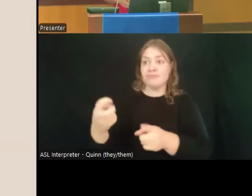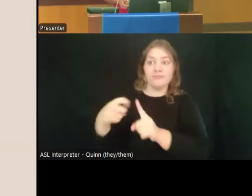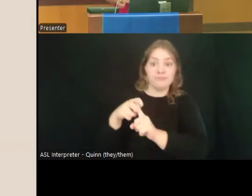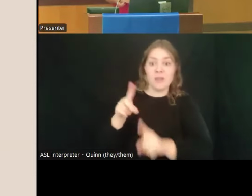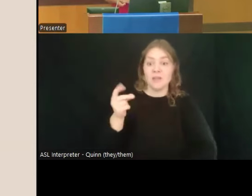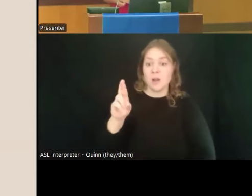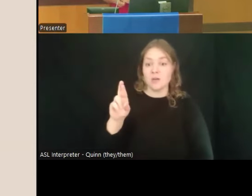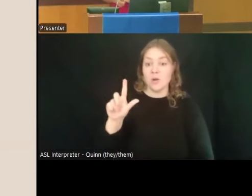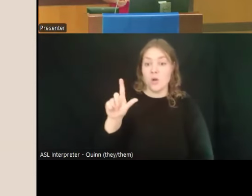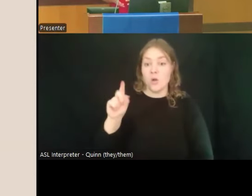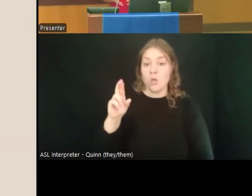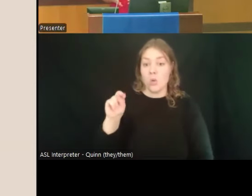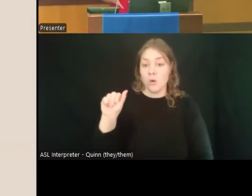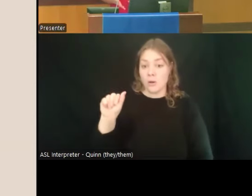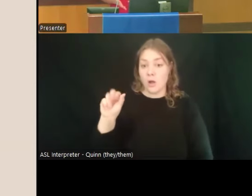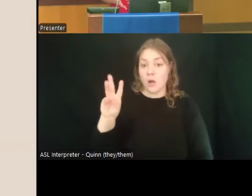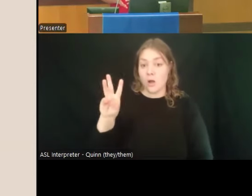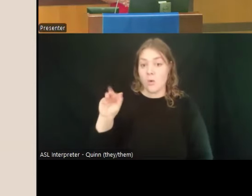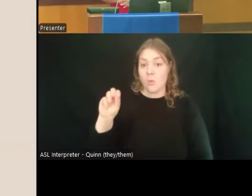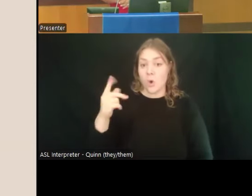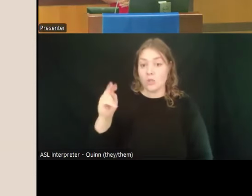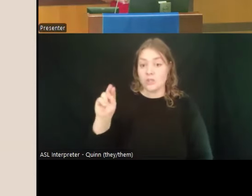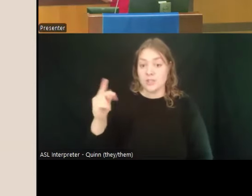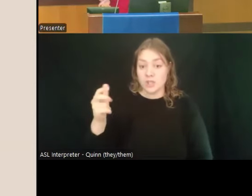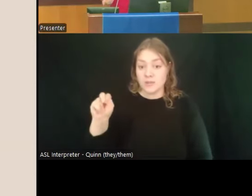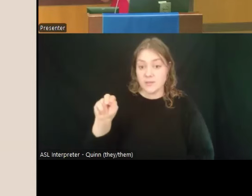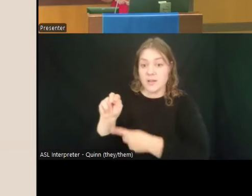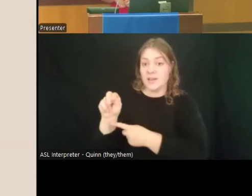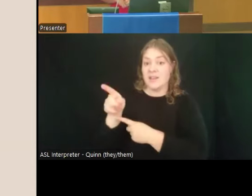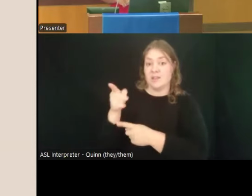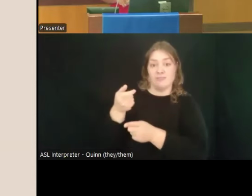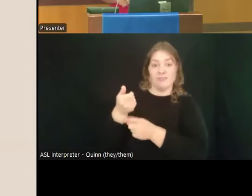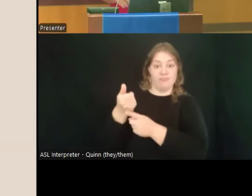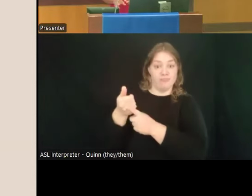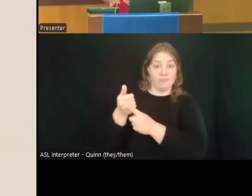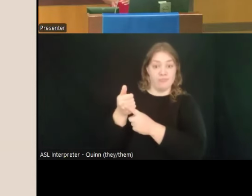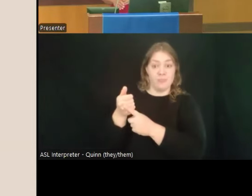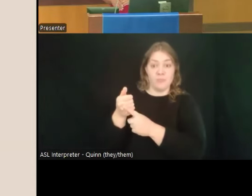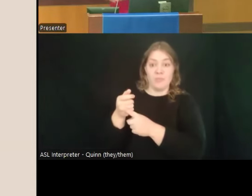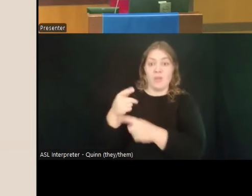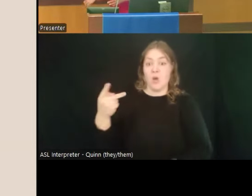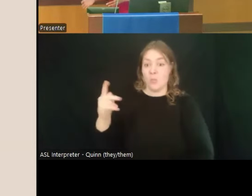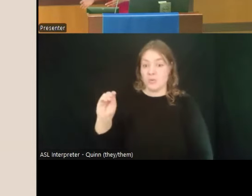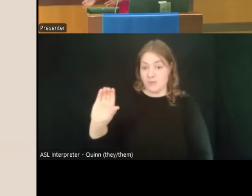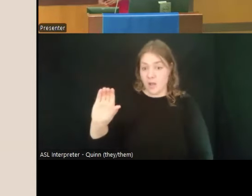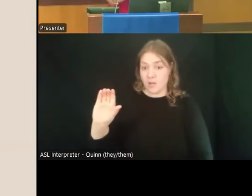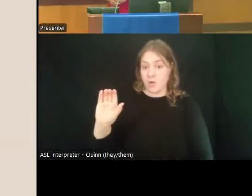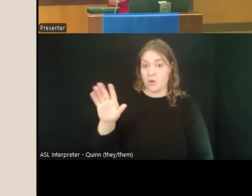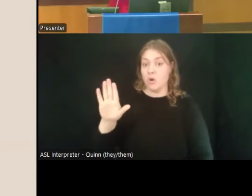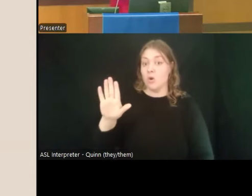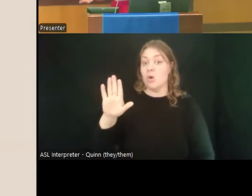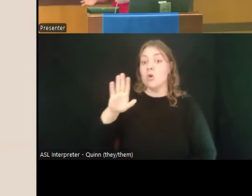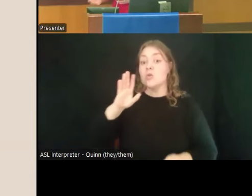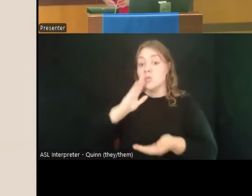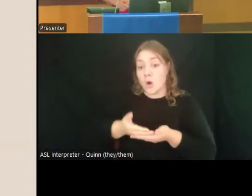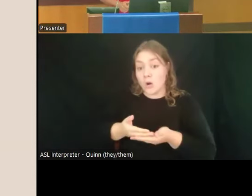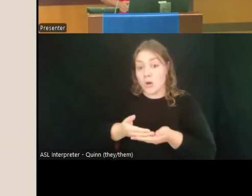a a staff I mean not staff she's a um a person of color who daughter you know has a diagnosis